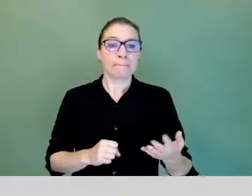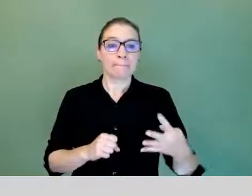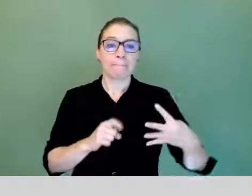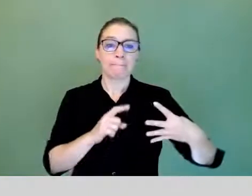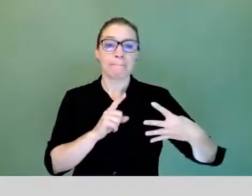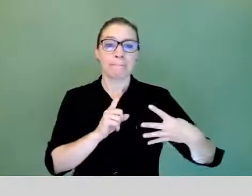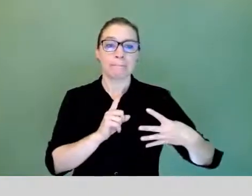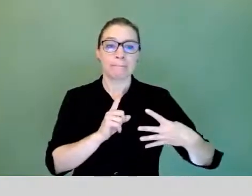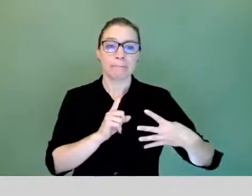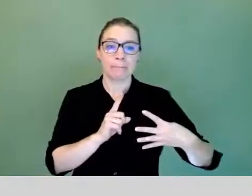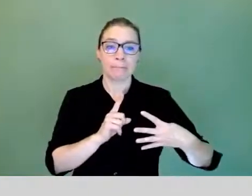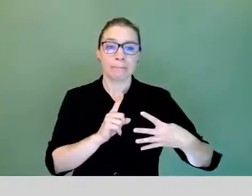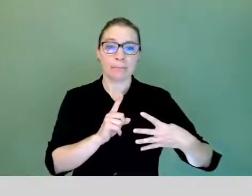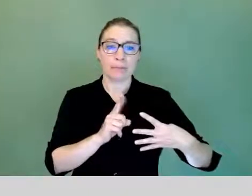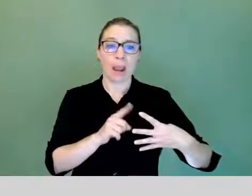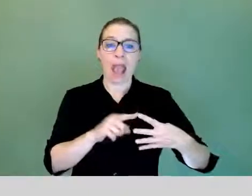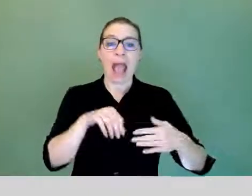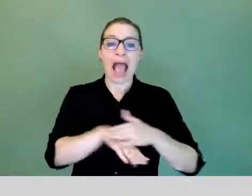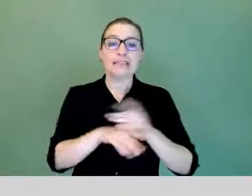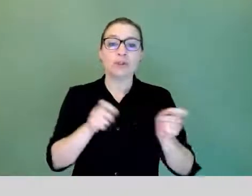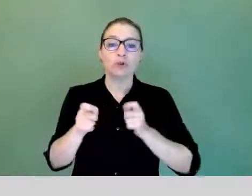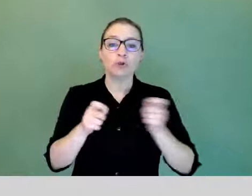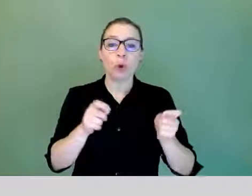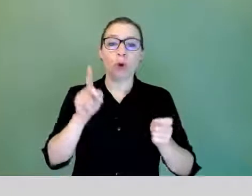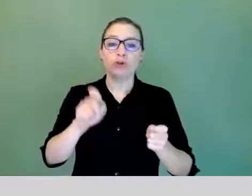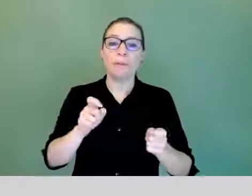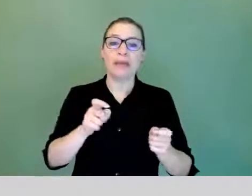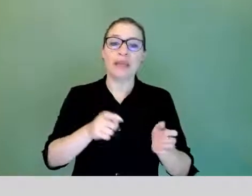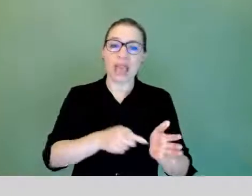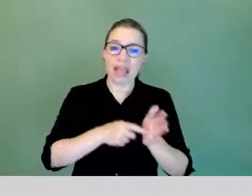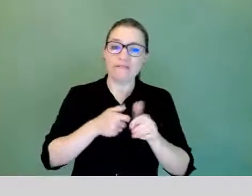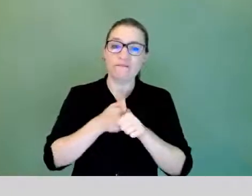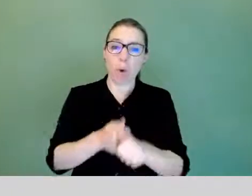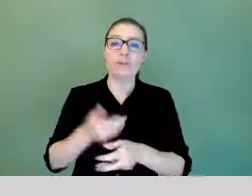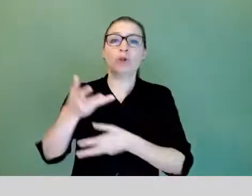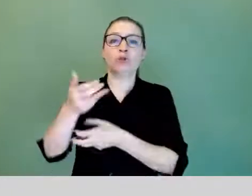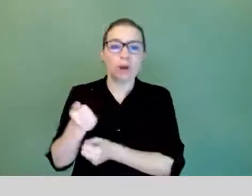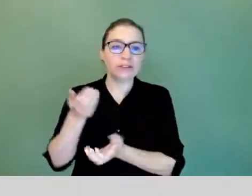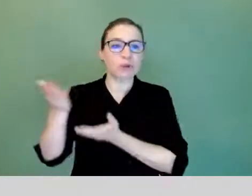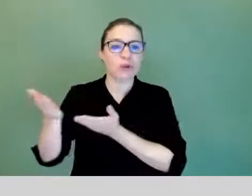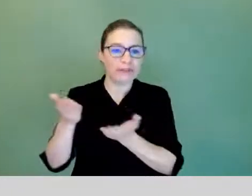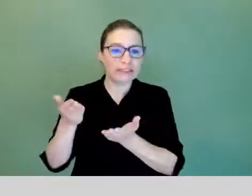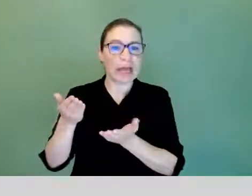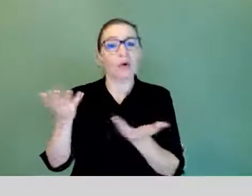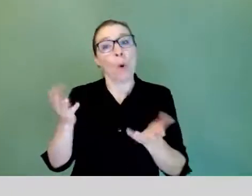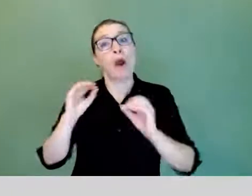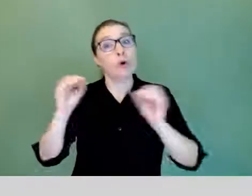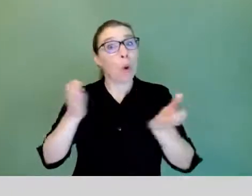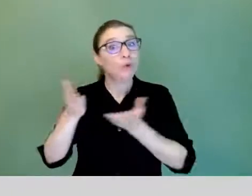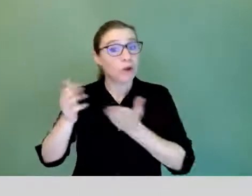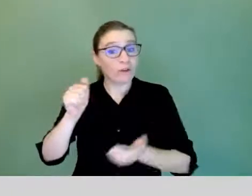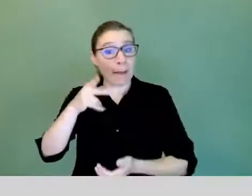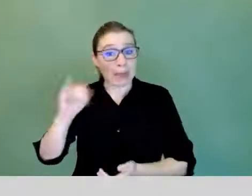access control should be enforced in trusted server side or in the serverless API where the attacker cannot modify